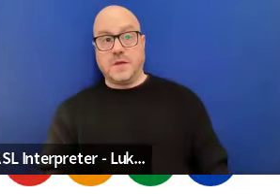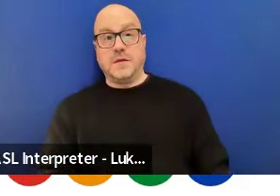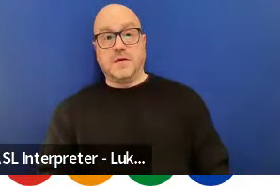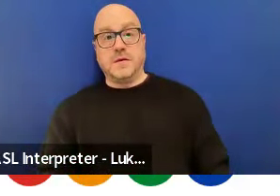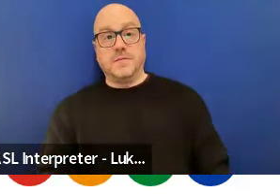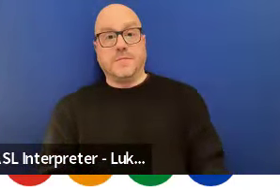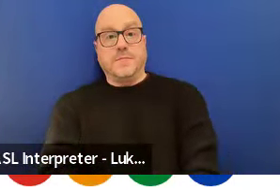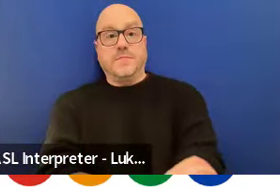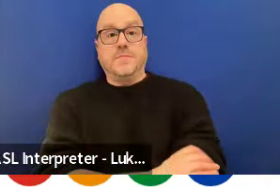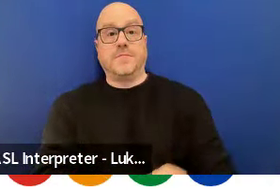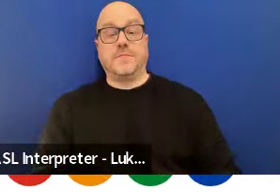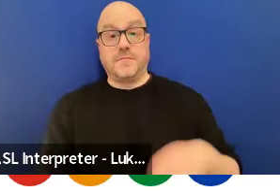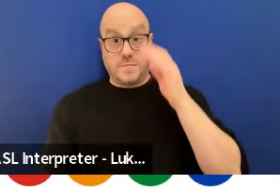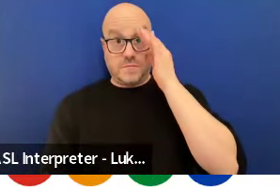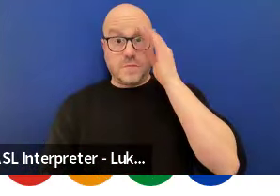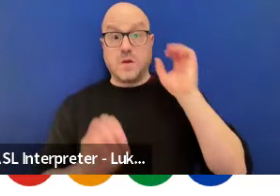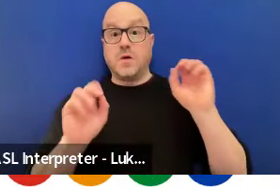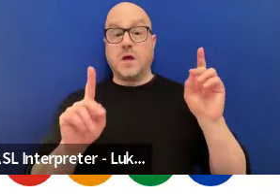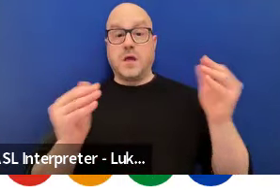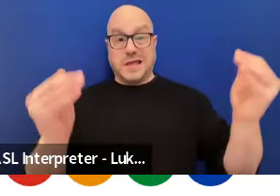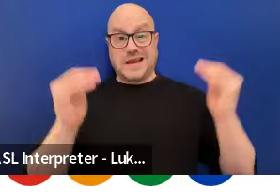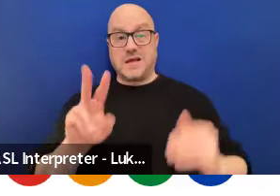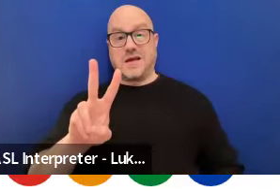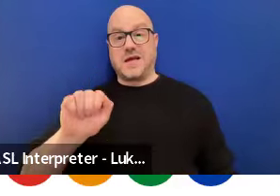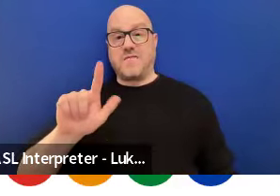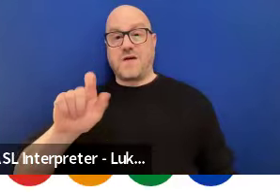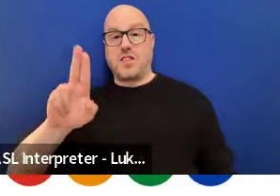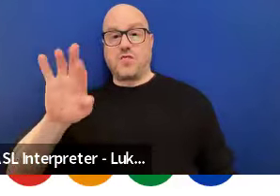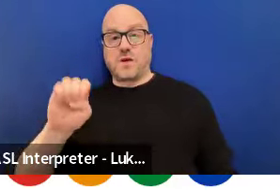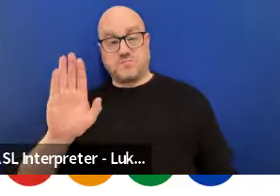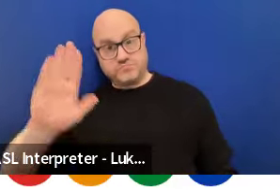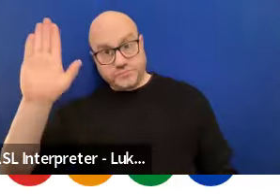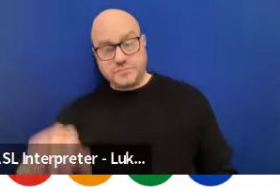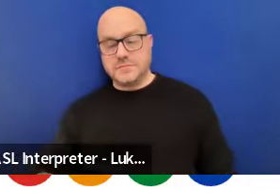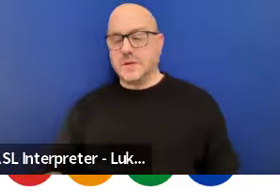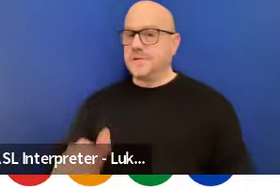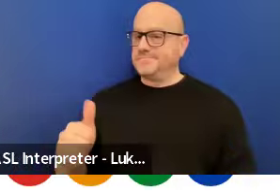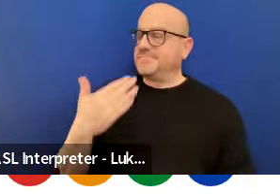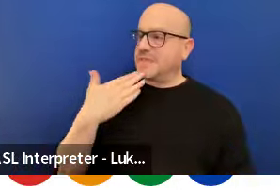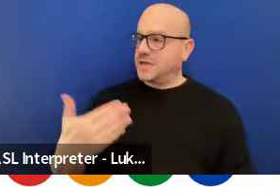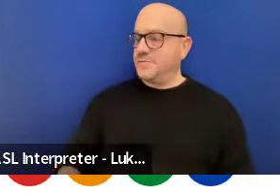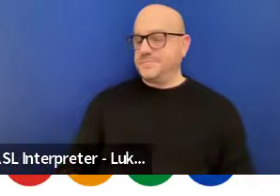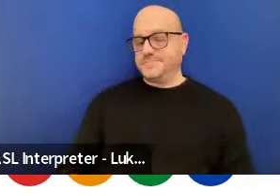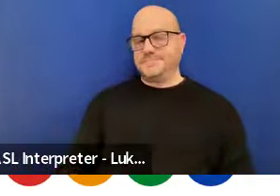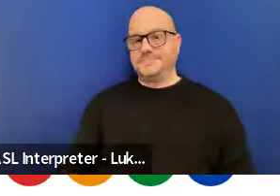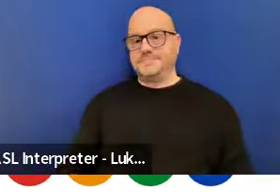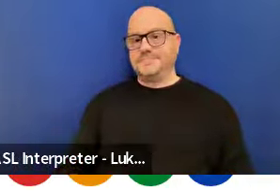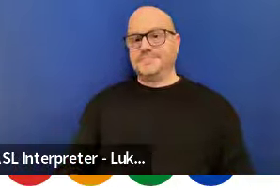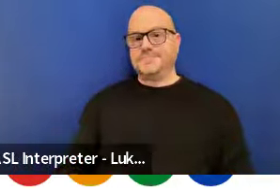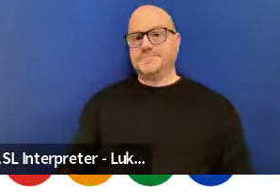ANY OTHER QUESTIONS IN THE ROOM?